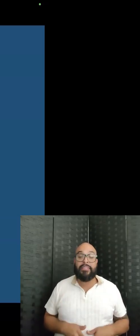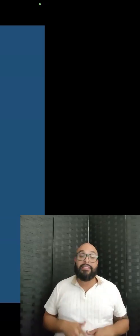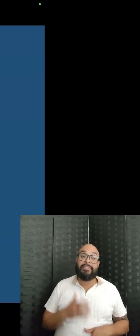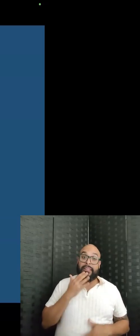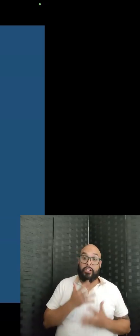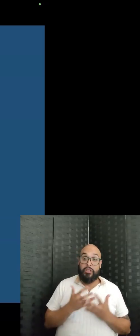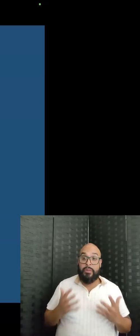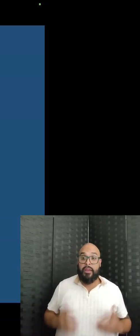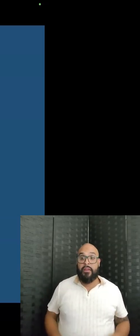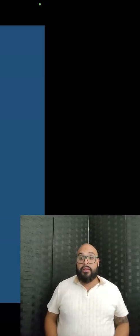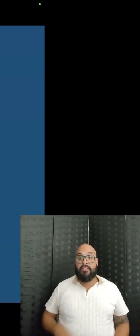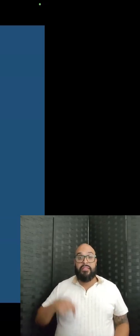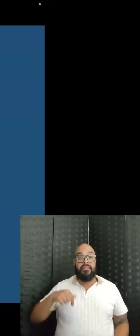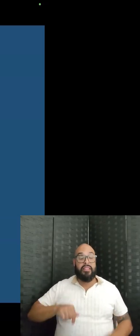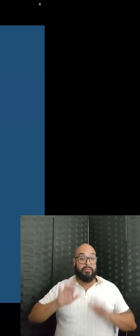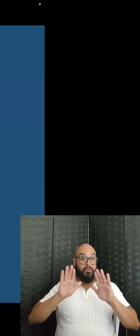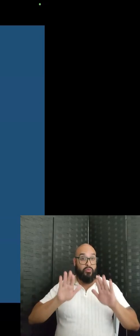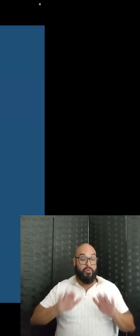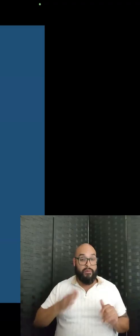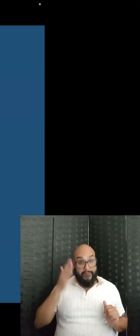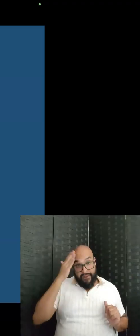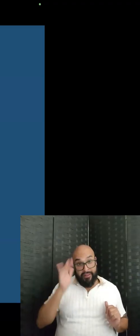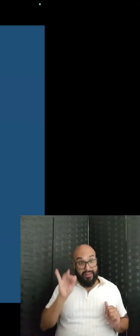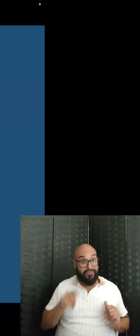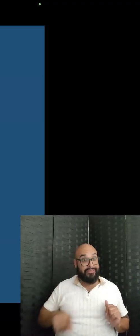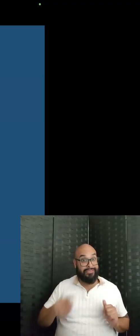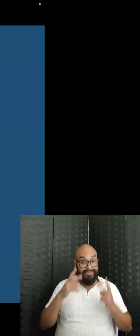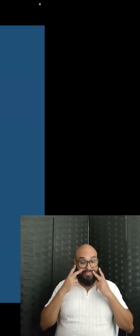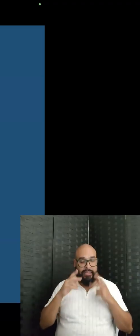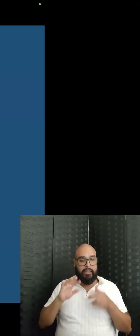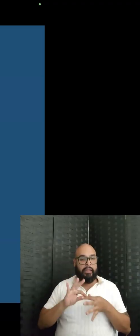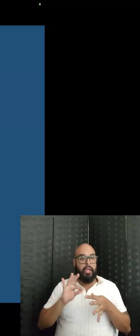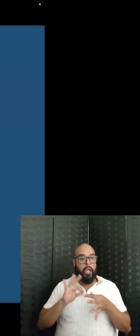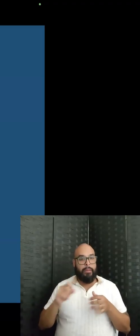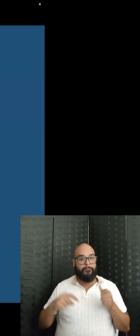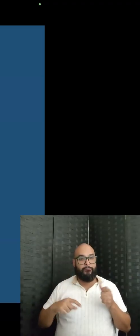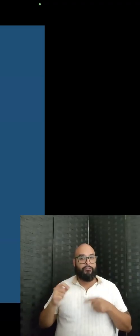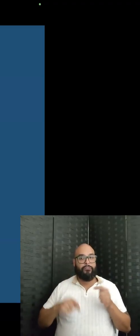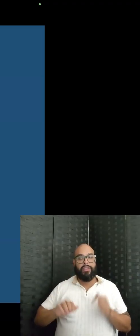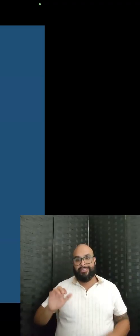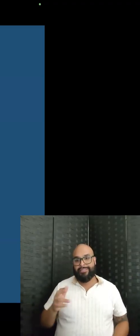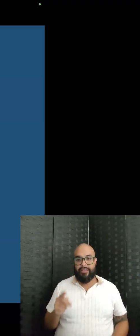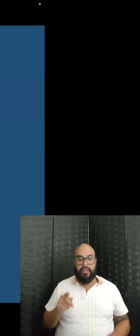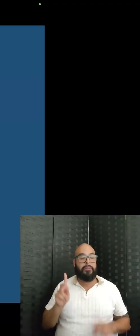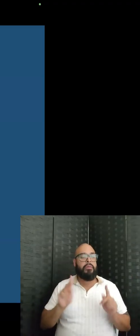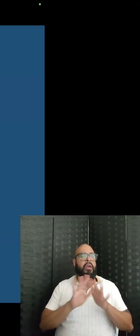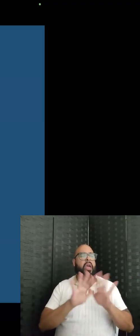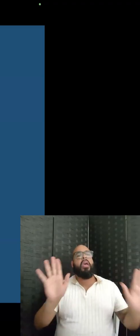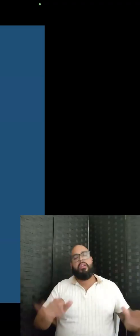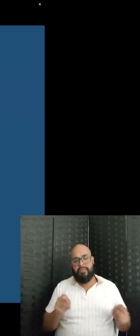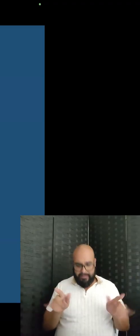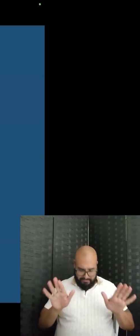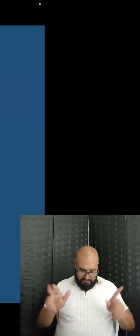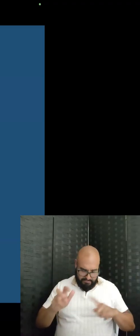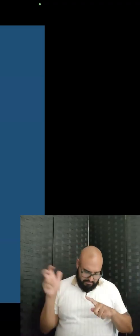I don't know if you can see the comments in the chat, but people are saying, this is one of the best webinars I've gone to. Thanks. We need more of these.